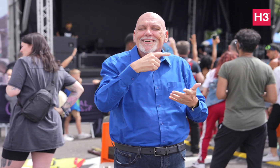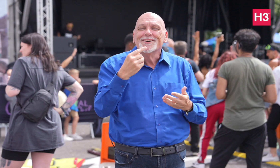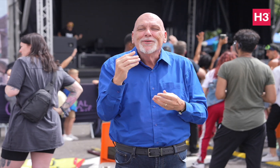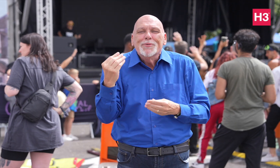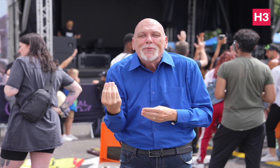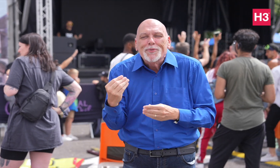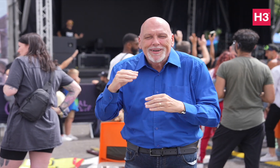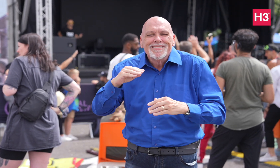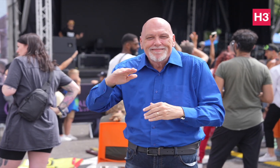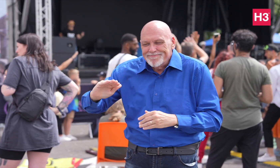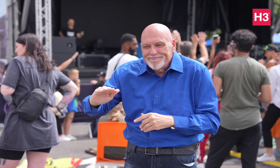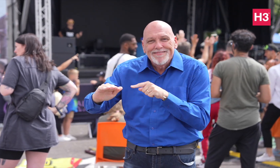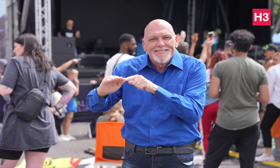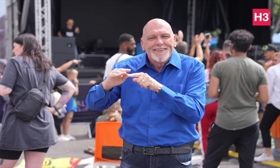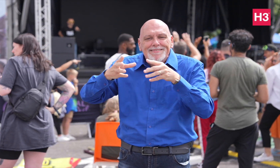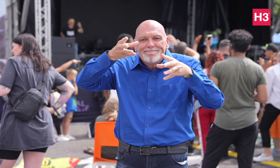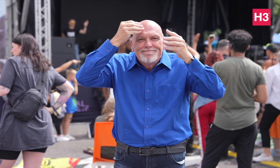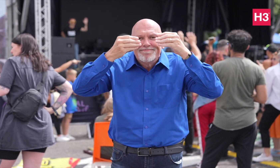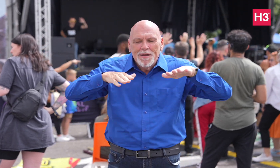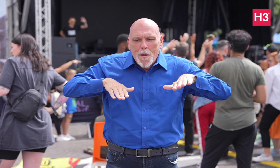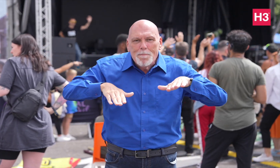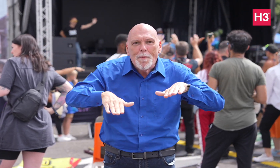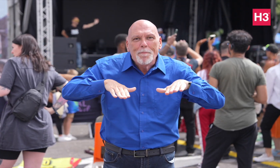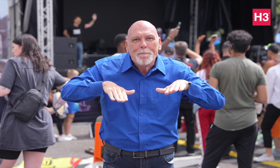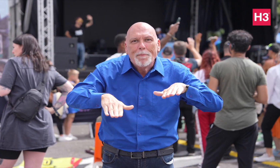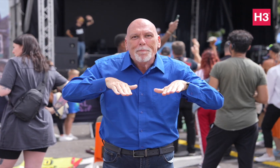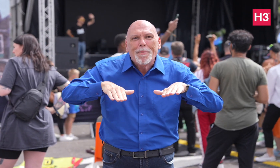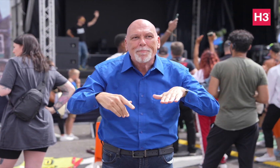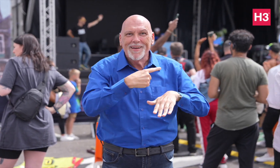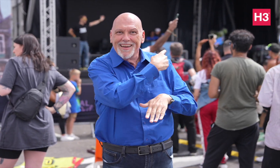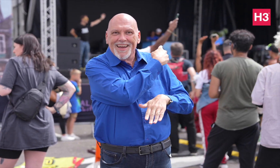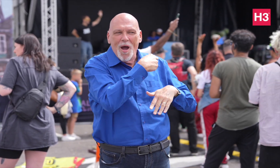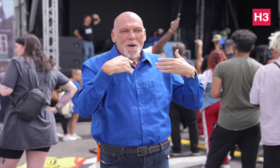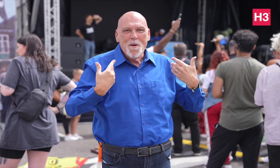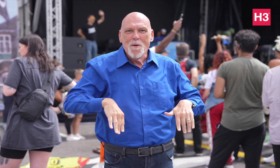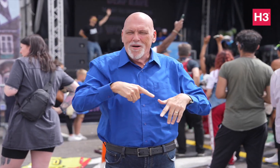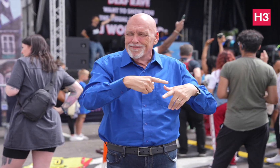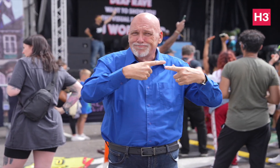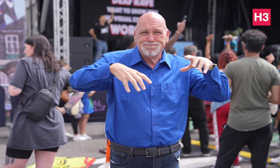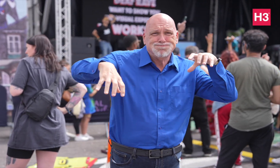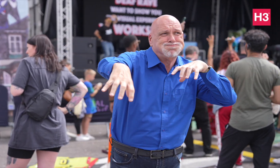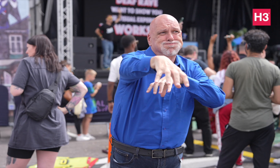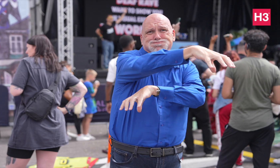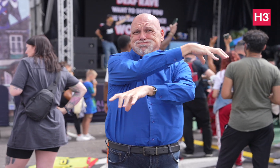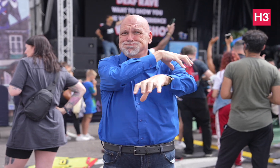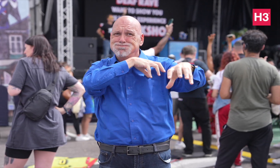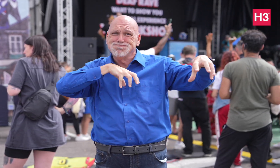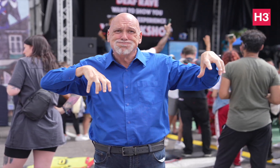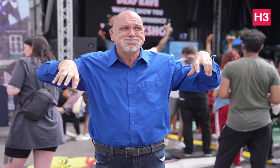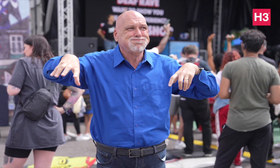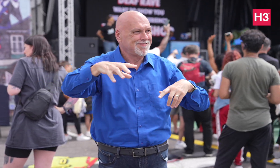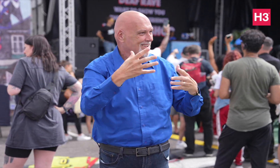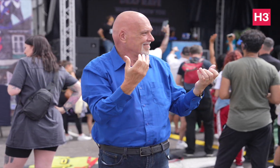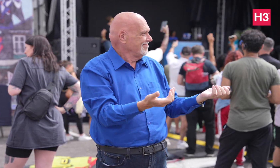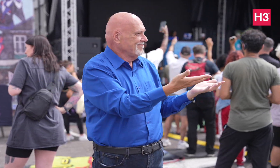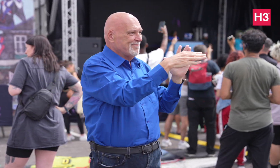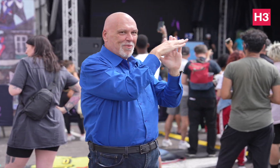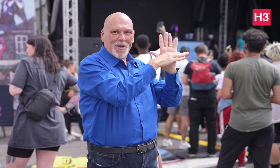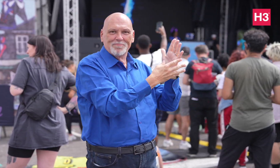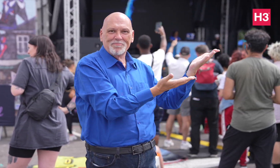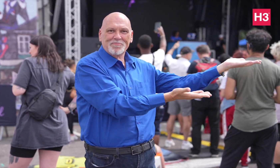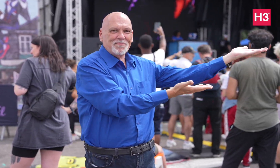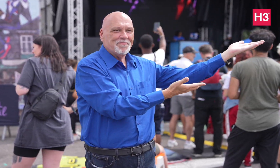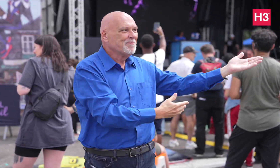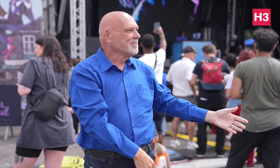dancing, DJing, and more. It’s a lively, vibrant space created just for them!